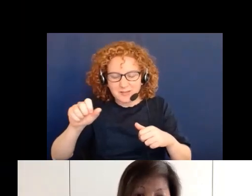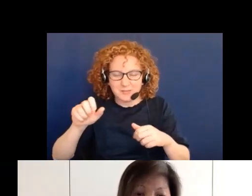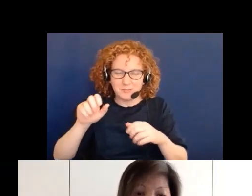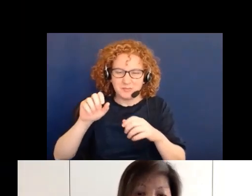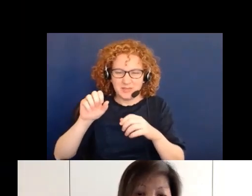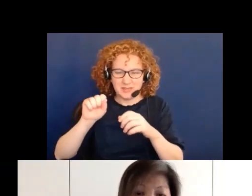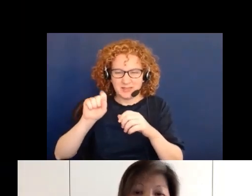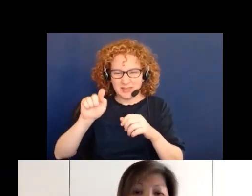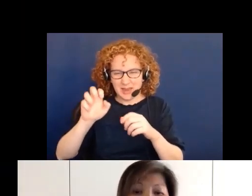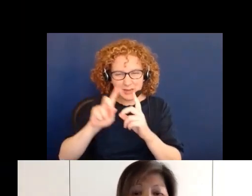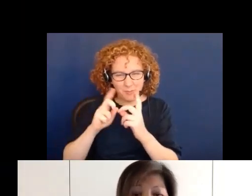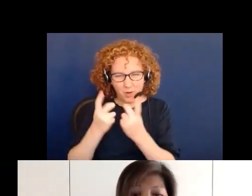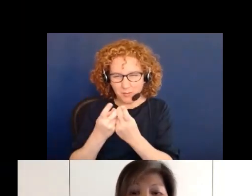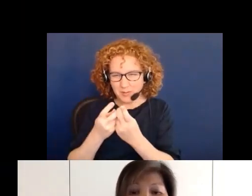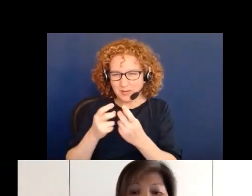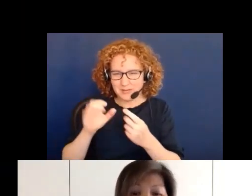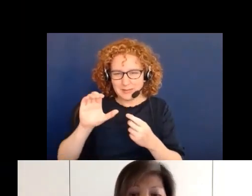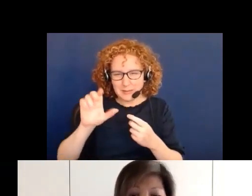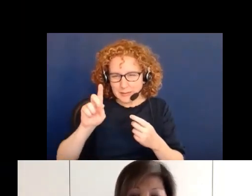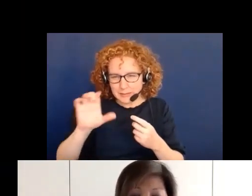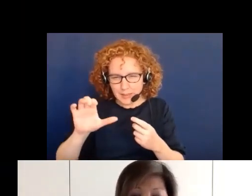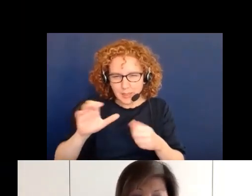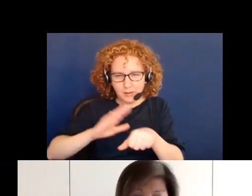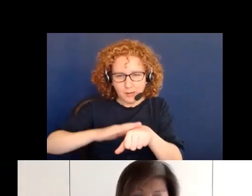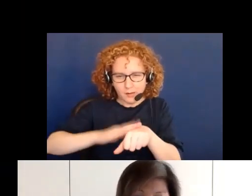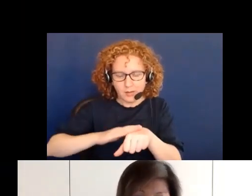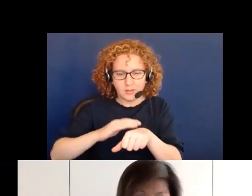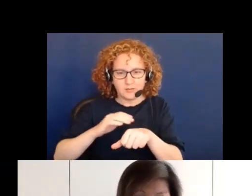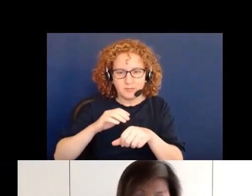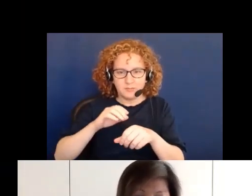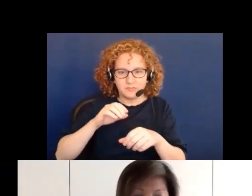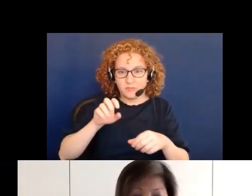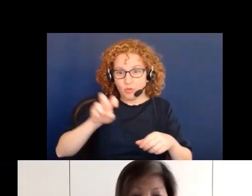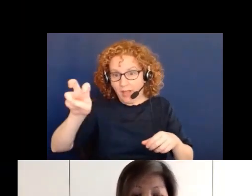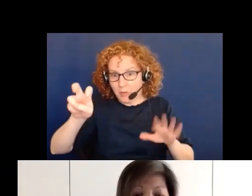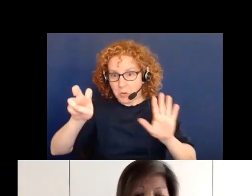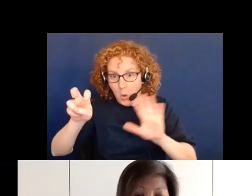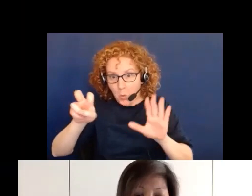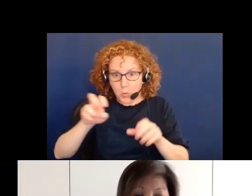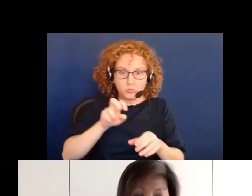you throw in the discussion on vaccine and testing requirements whether students